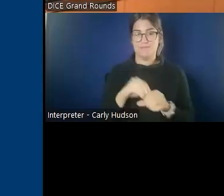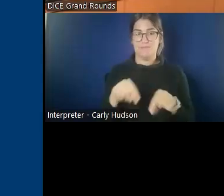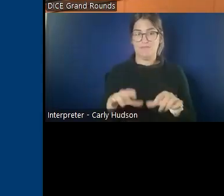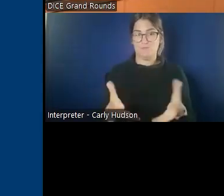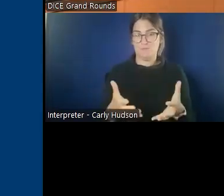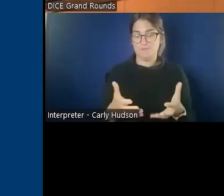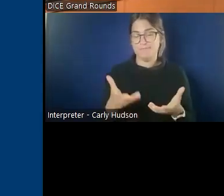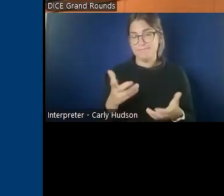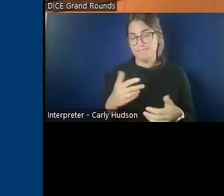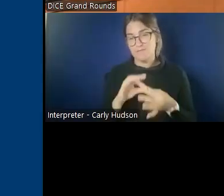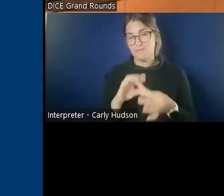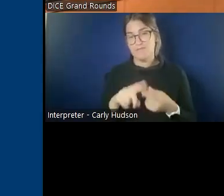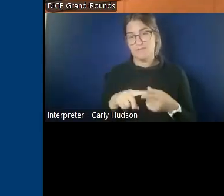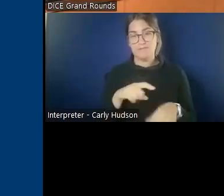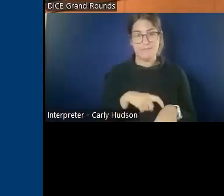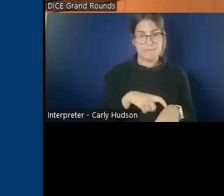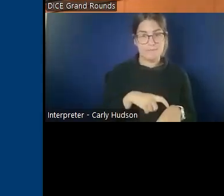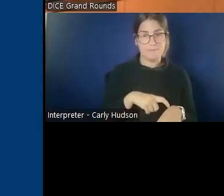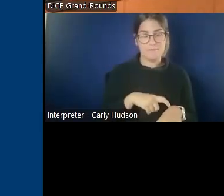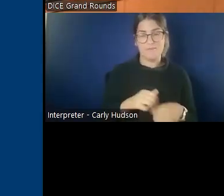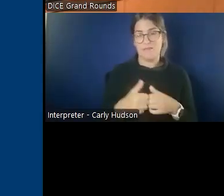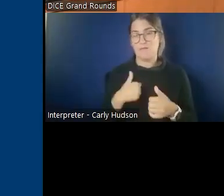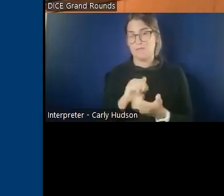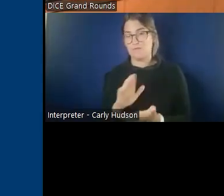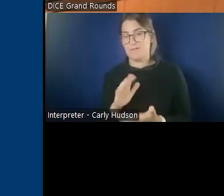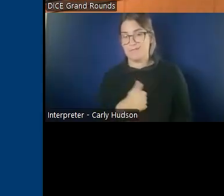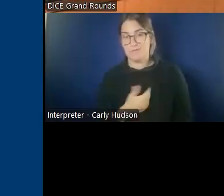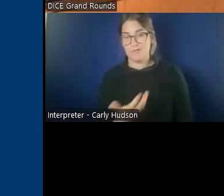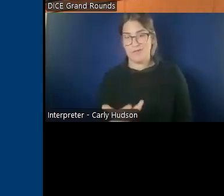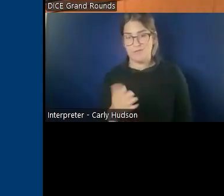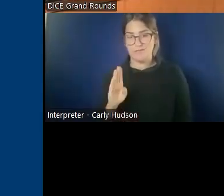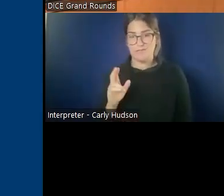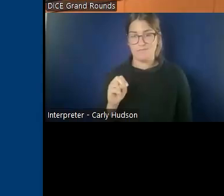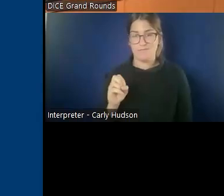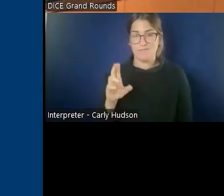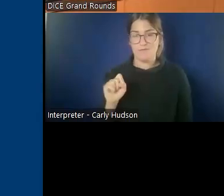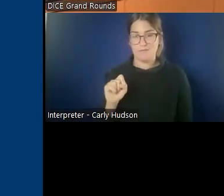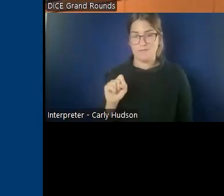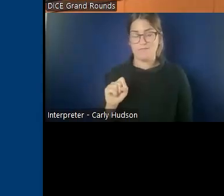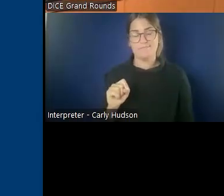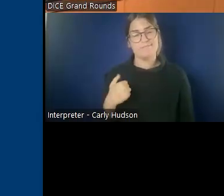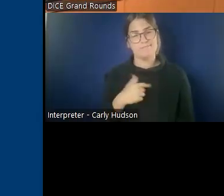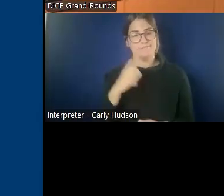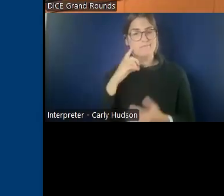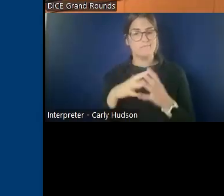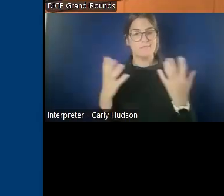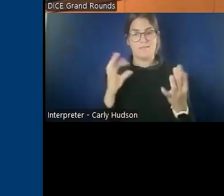time and how do we address burnout that is also a lot of feedback that we hear from other groups uh